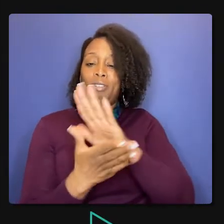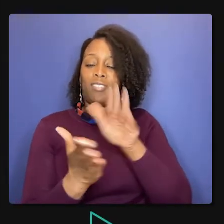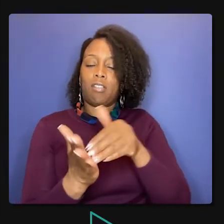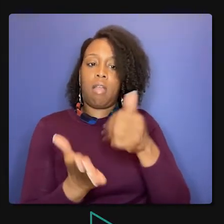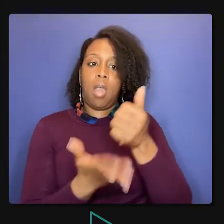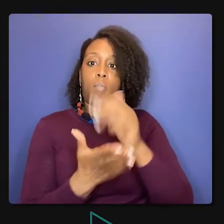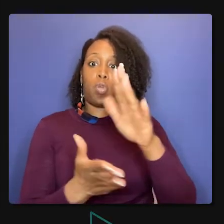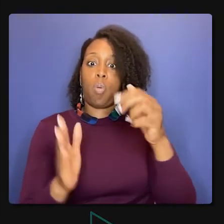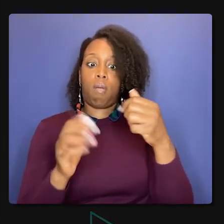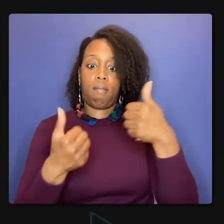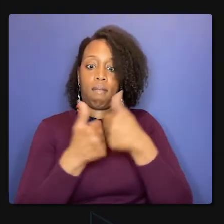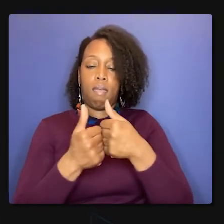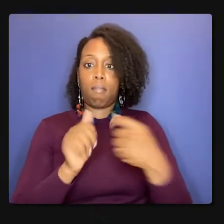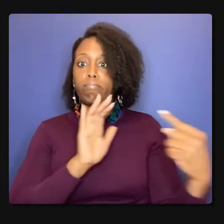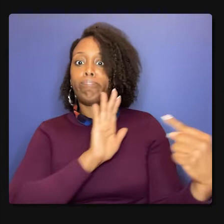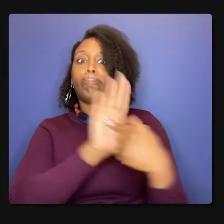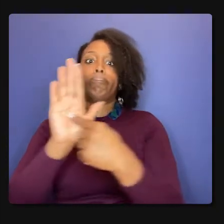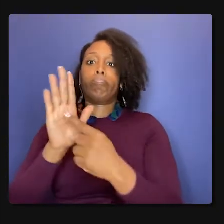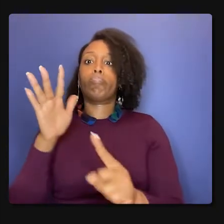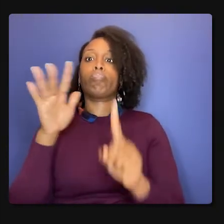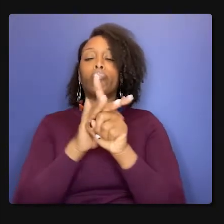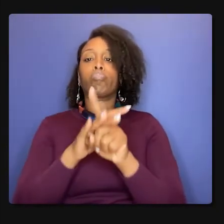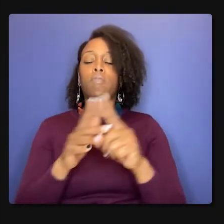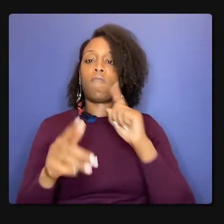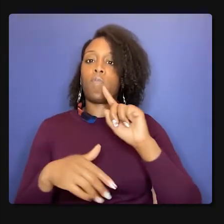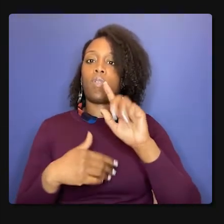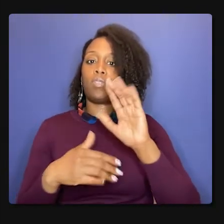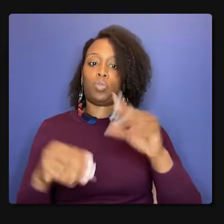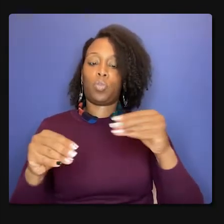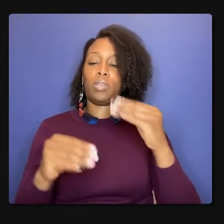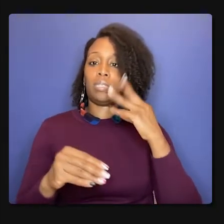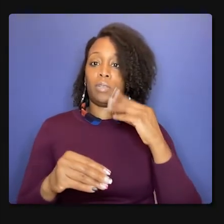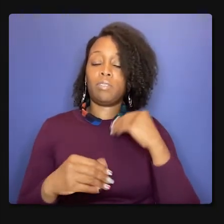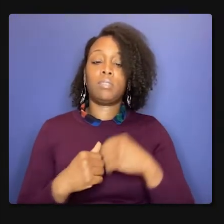in all of our store experiences. Your title will be added